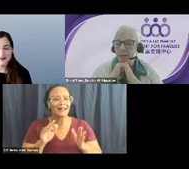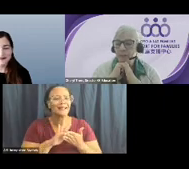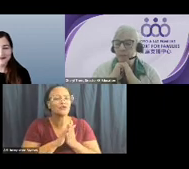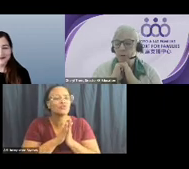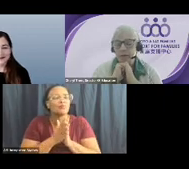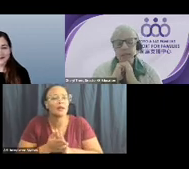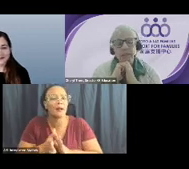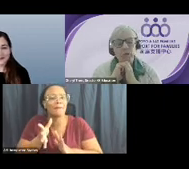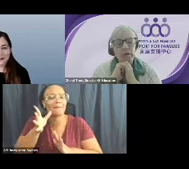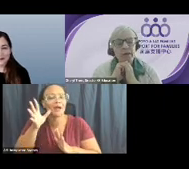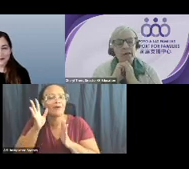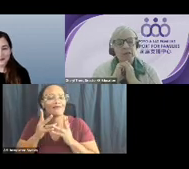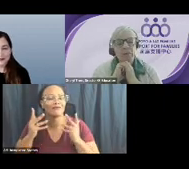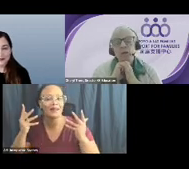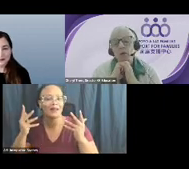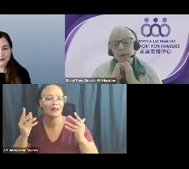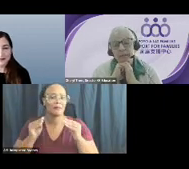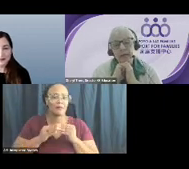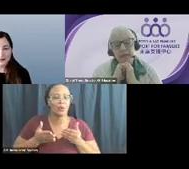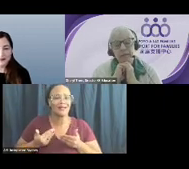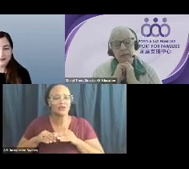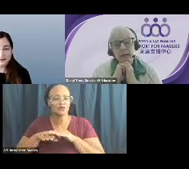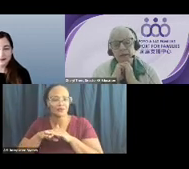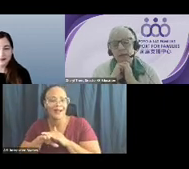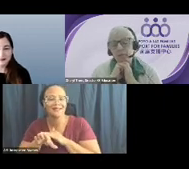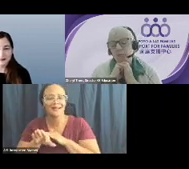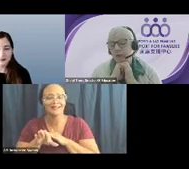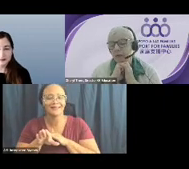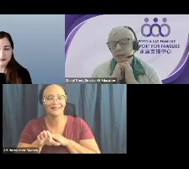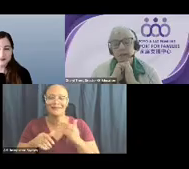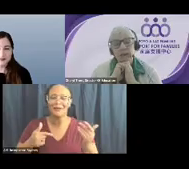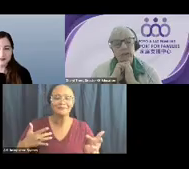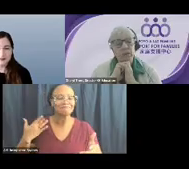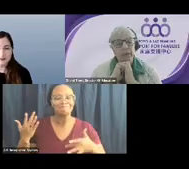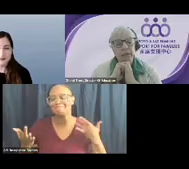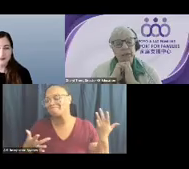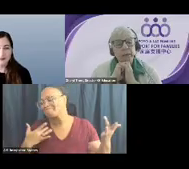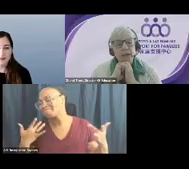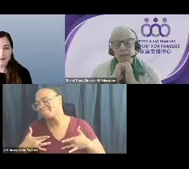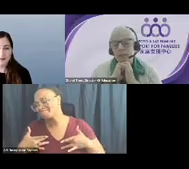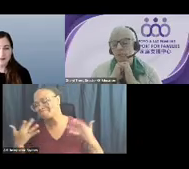We need to make this more accessible. So, I'm so excited that California is is doing this because